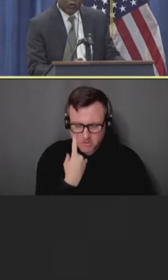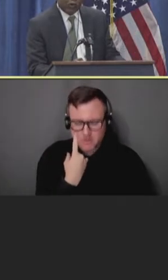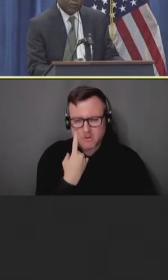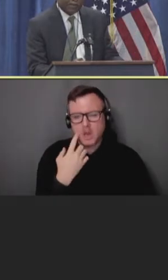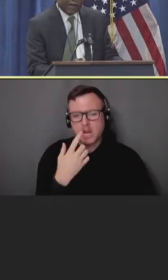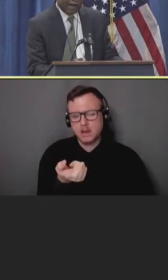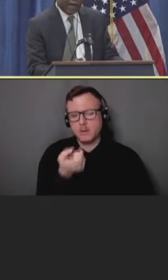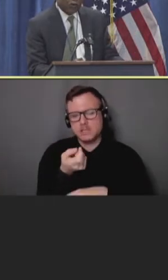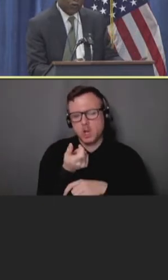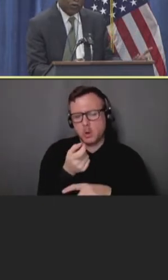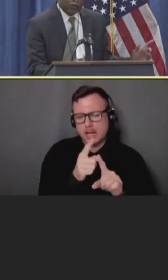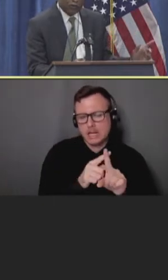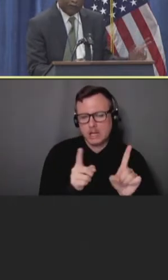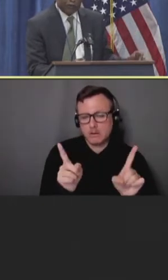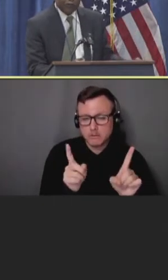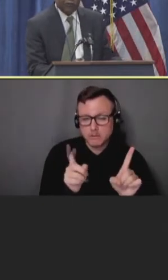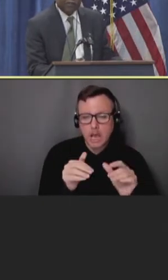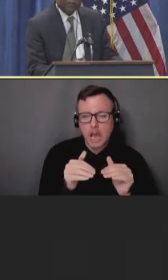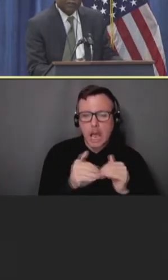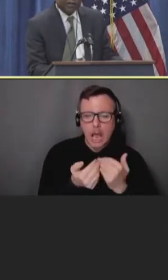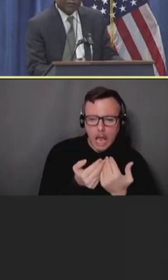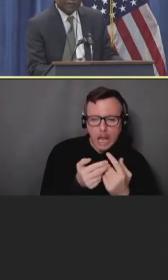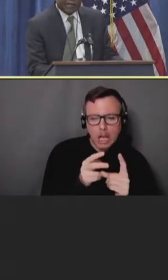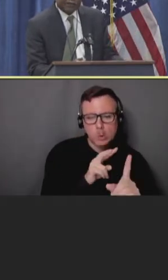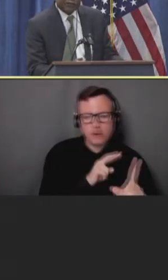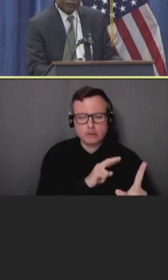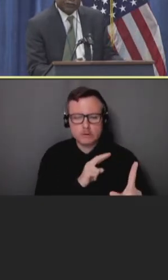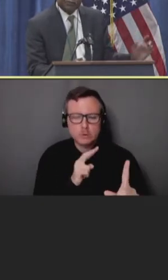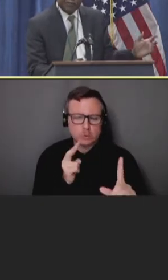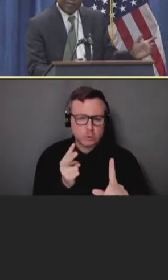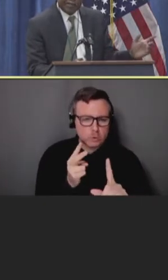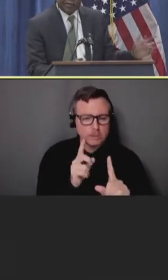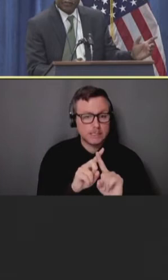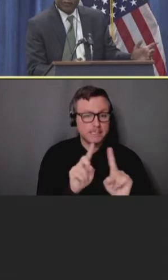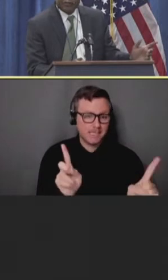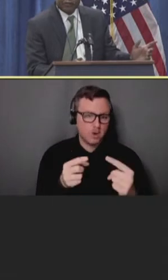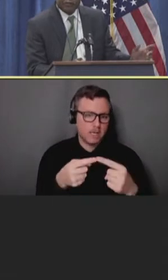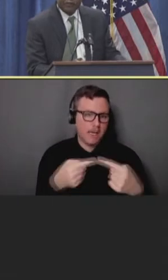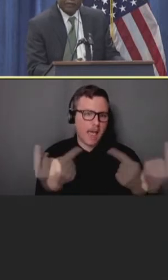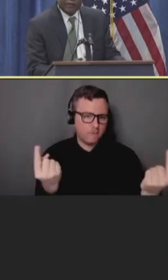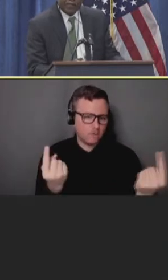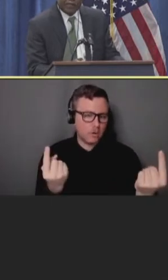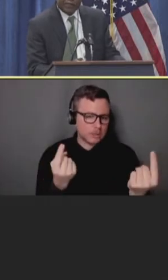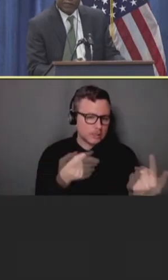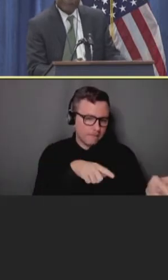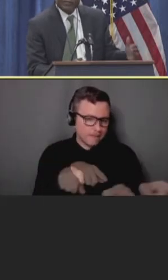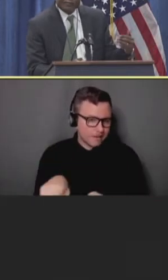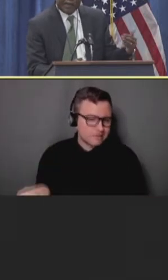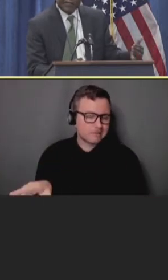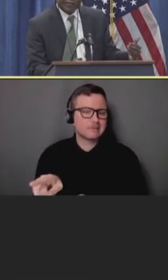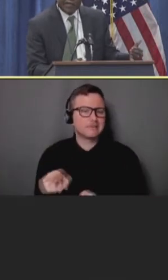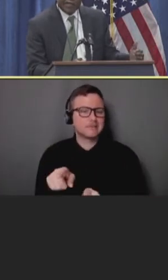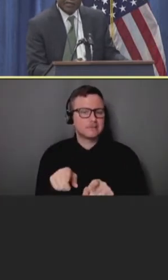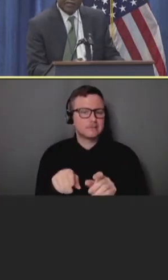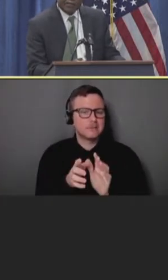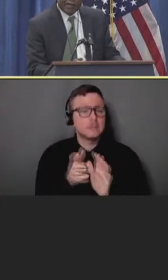regards to how we viewed these adverse events, but they did occur. And this is a vaccine that